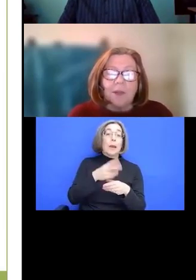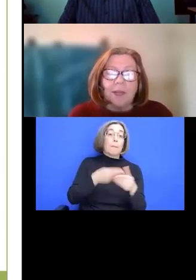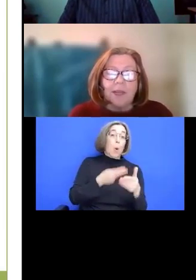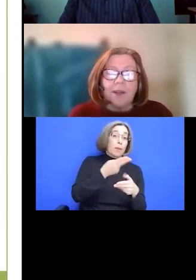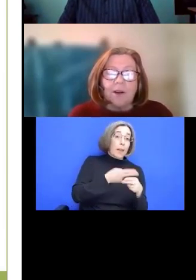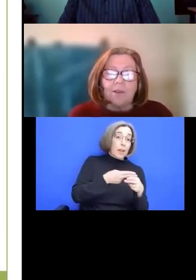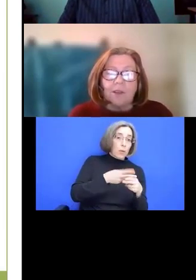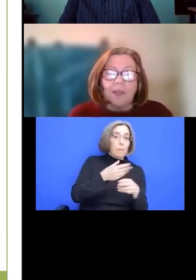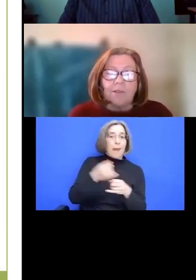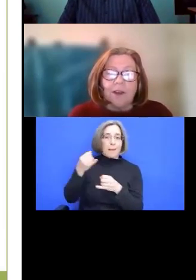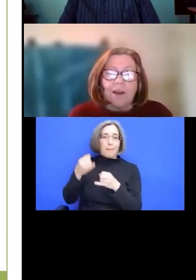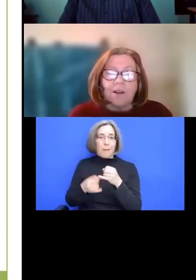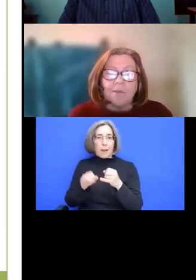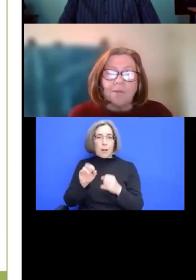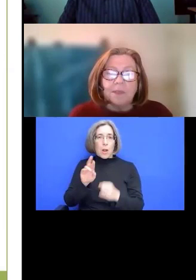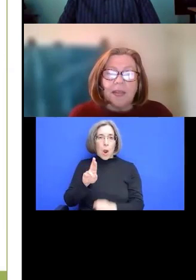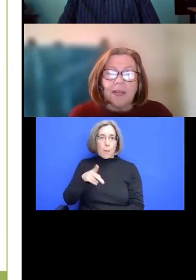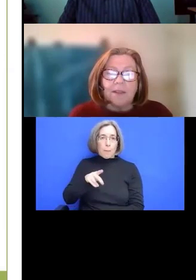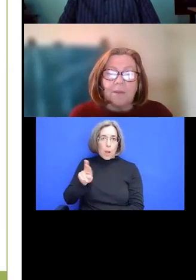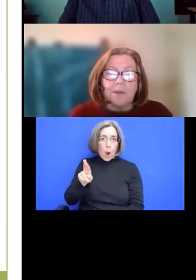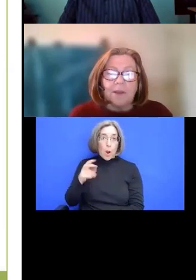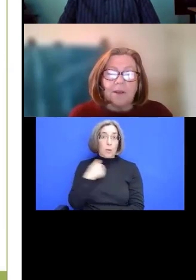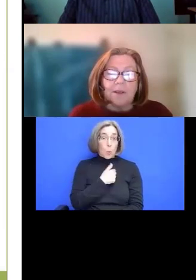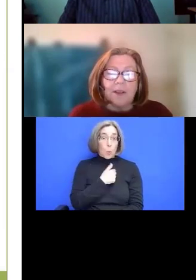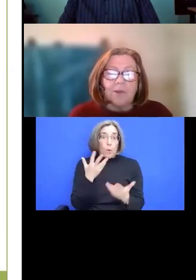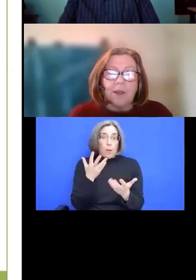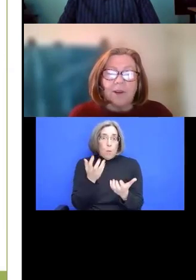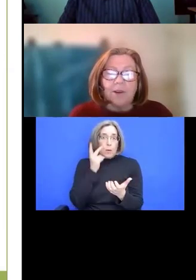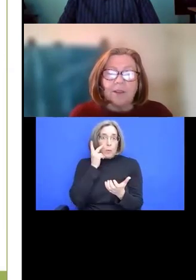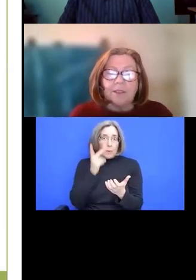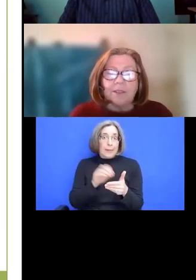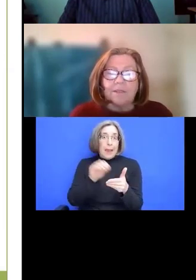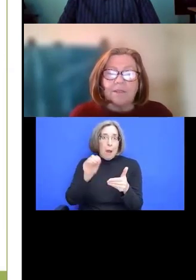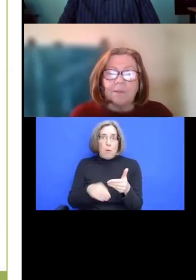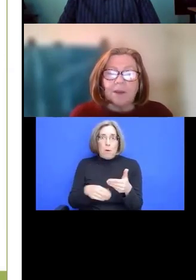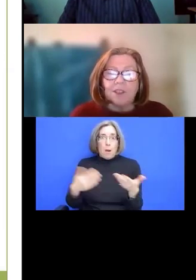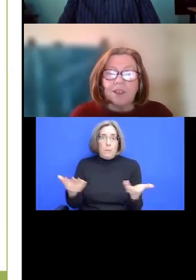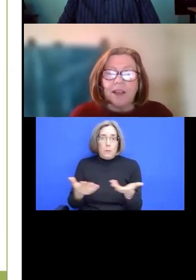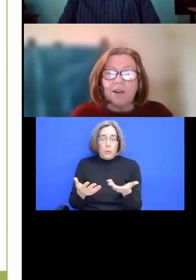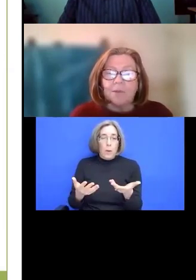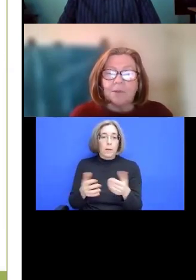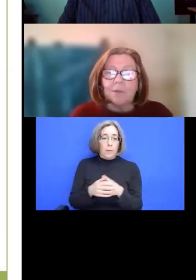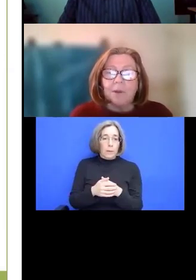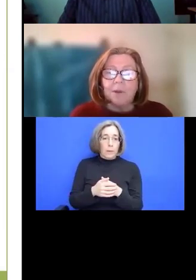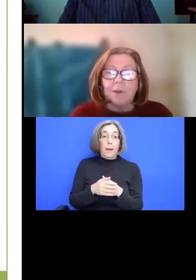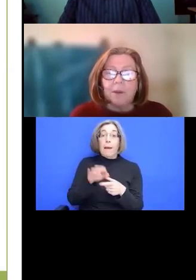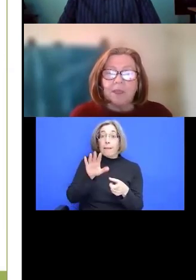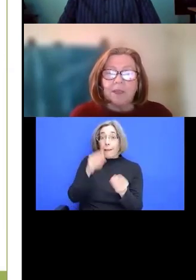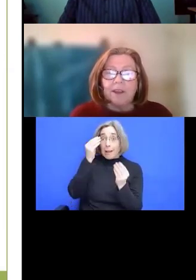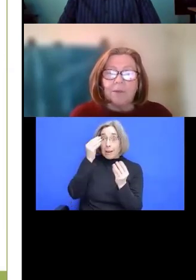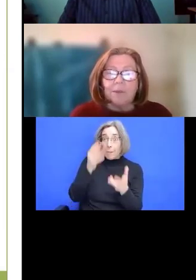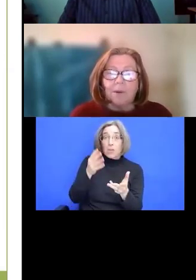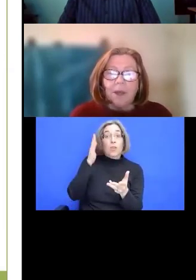We're are looking for outcomes and the big take away here is that the information and the outcomes will be publicly available.